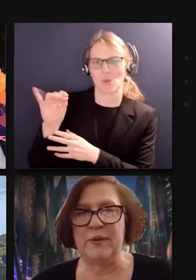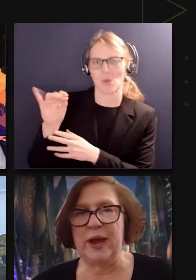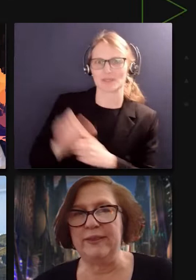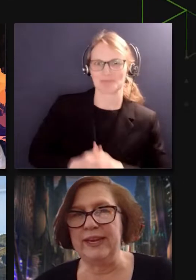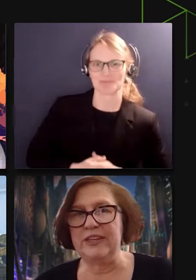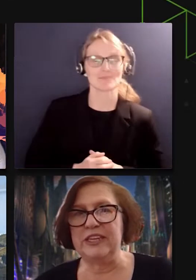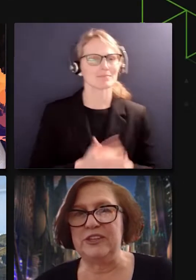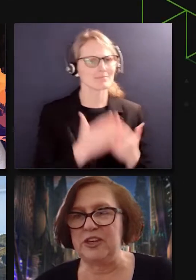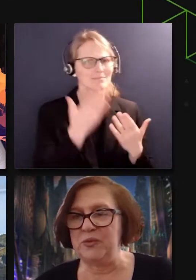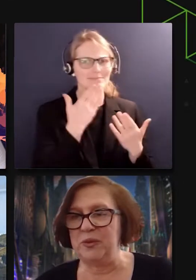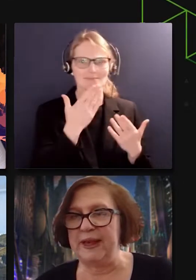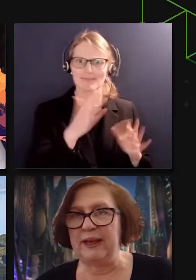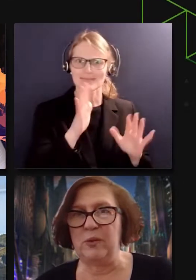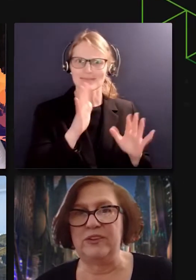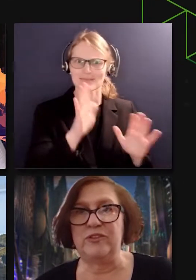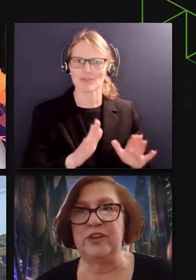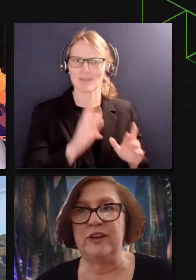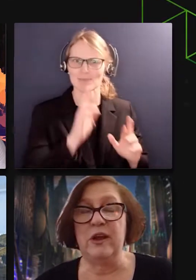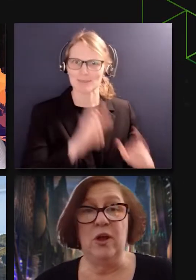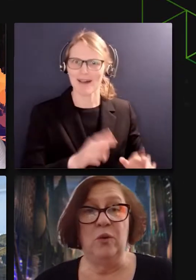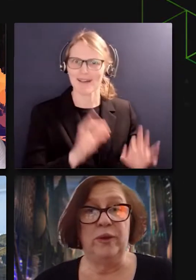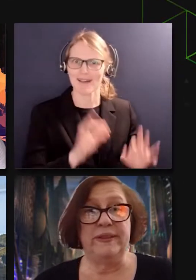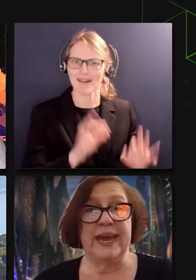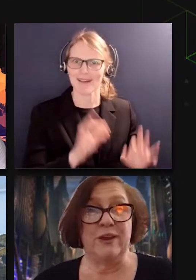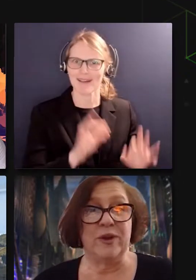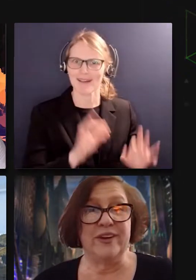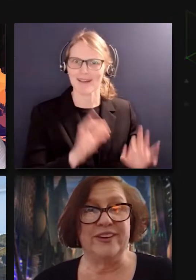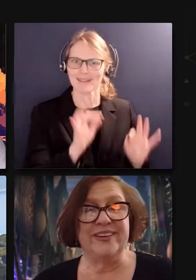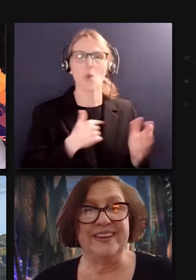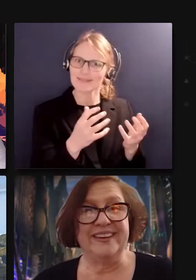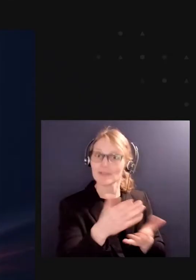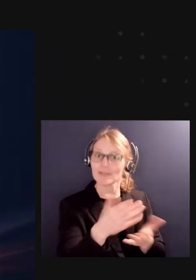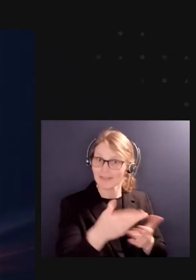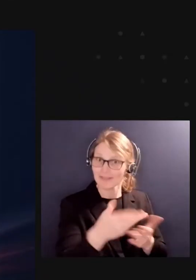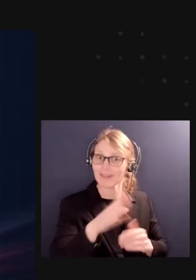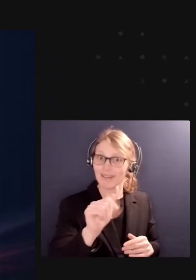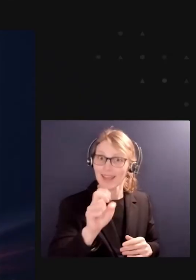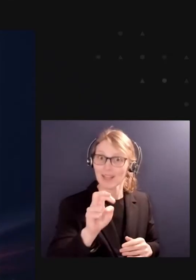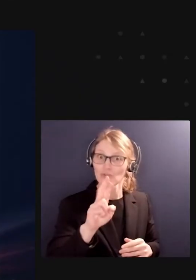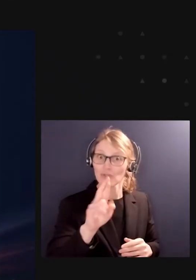I'd like to continue with that question with Kate Rayner. Thanks, Fiona.